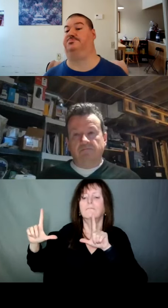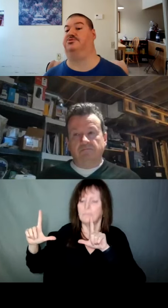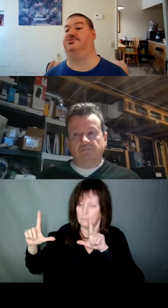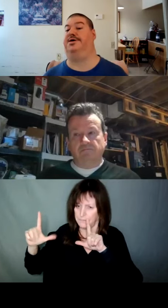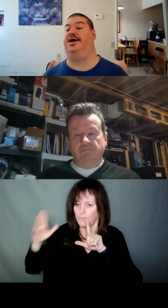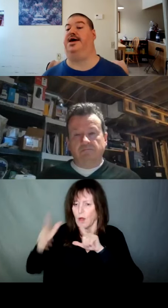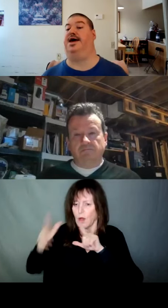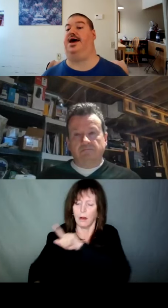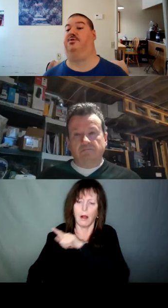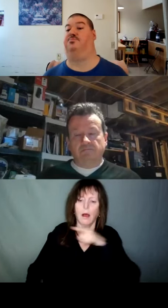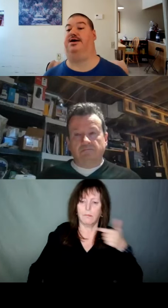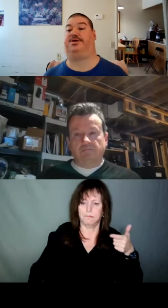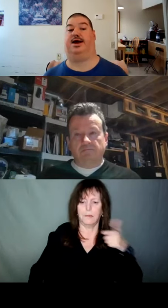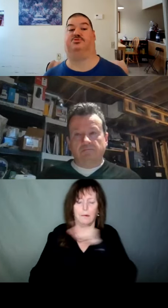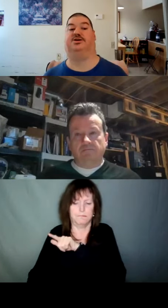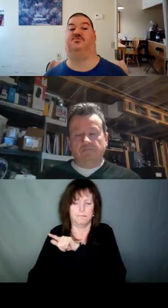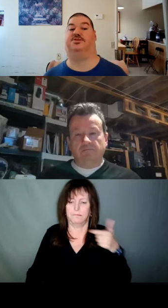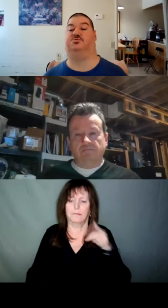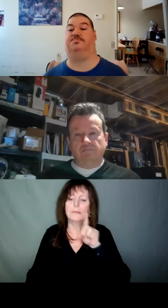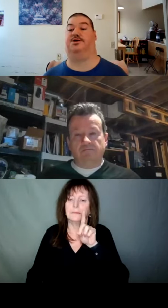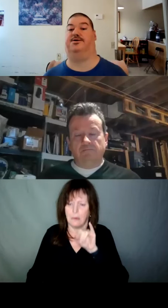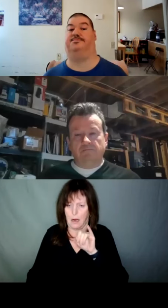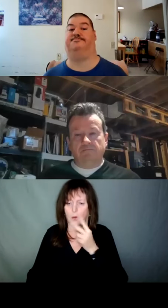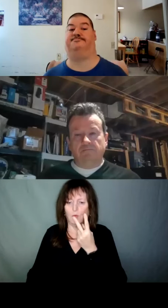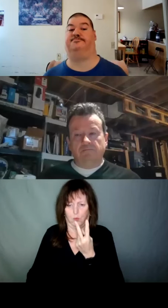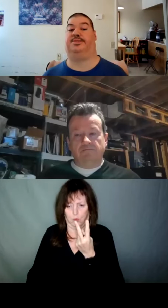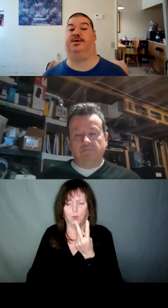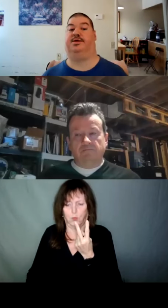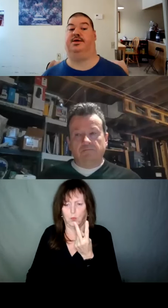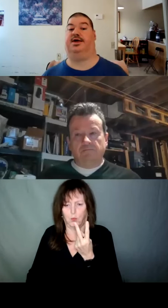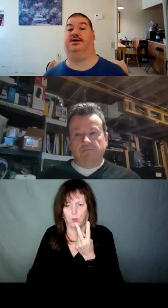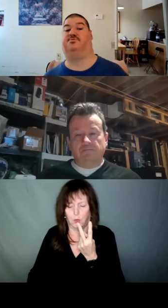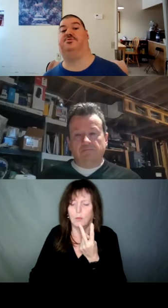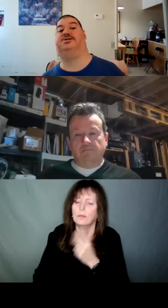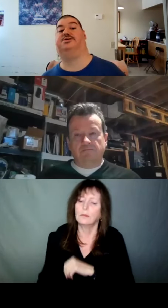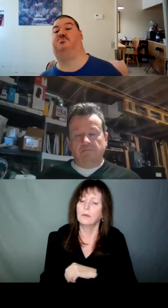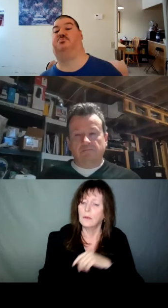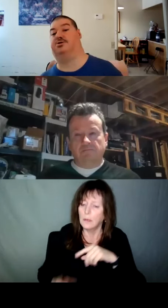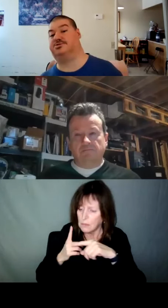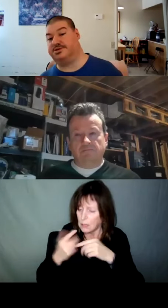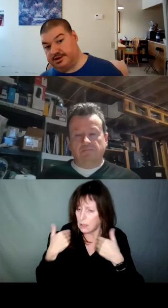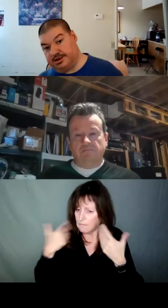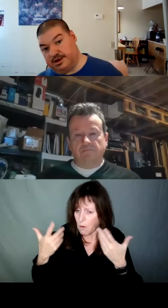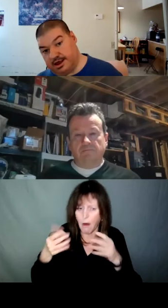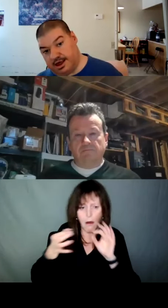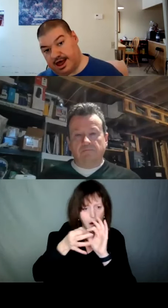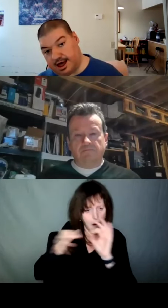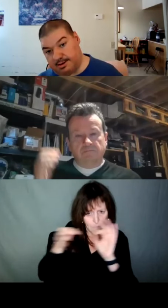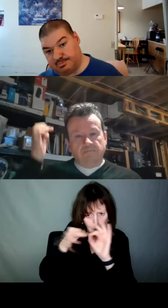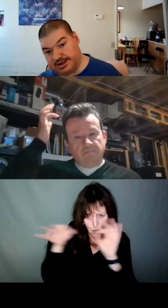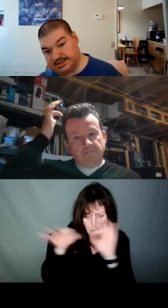who are assisting the death interpreters who are on the screen and they will be rotating